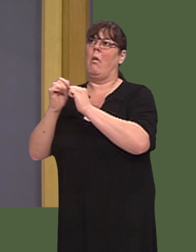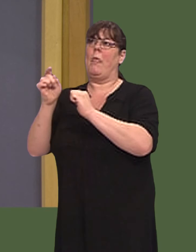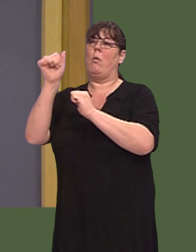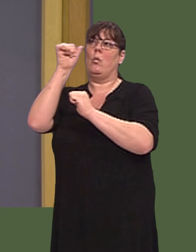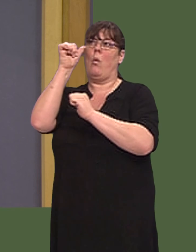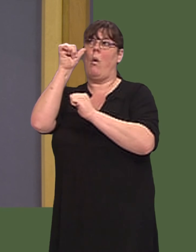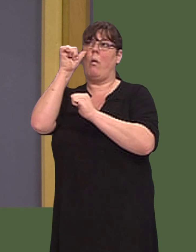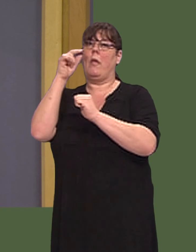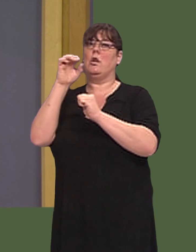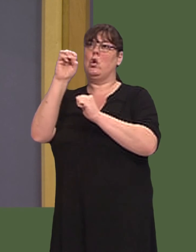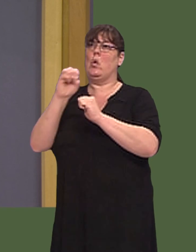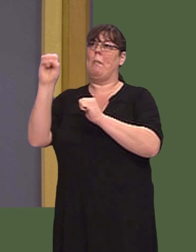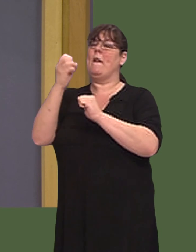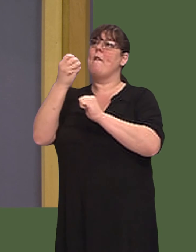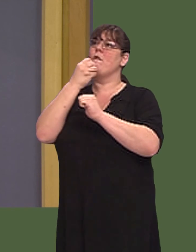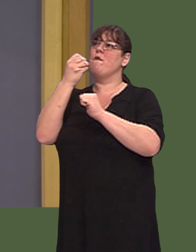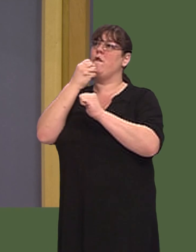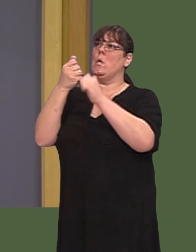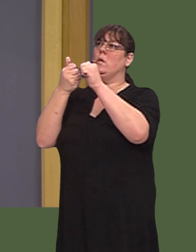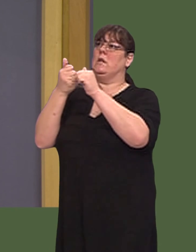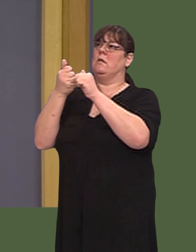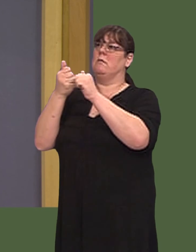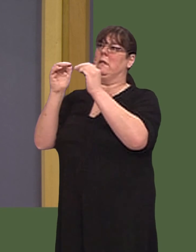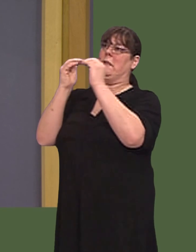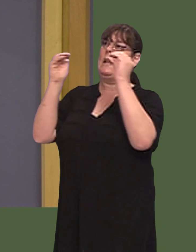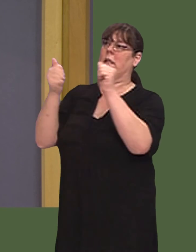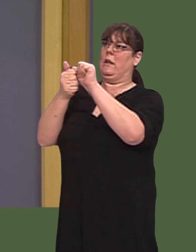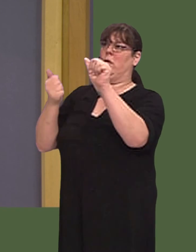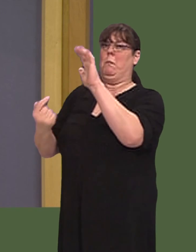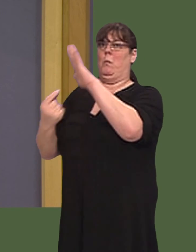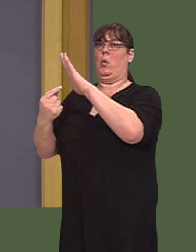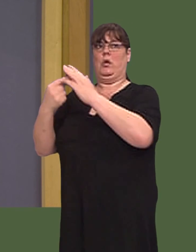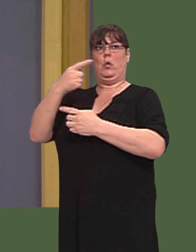important role that the European food standards agency plays in ensuring that the labelling